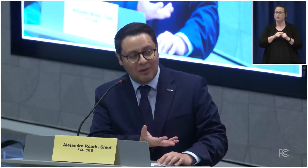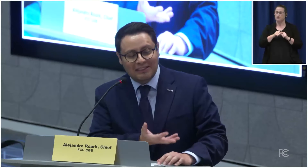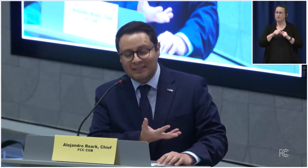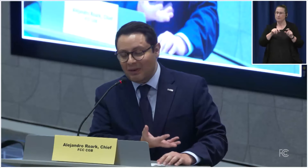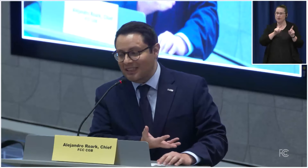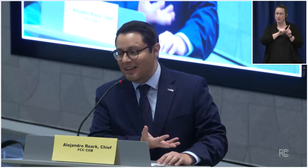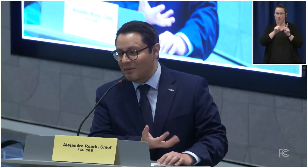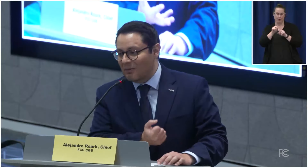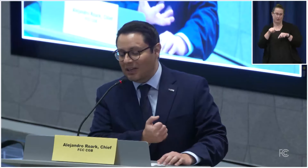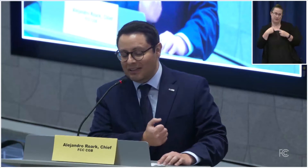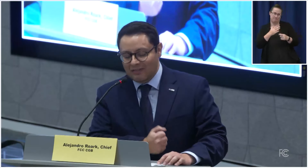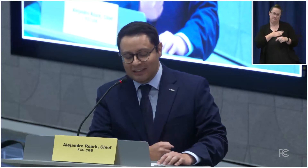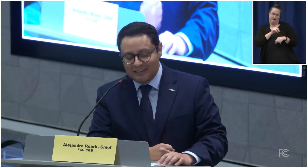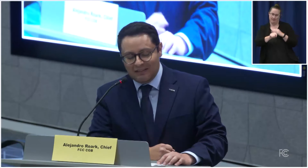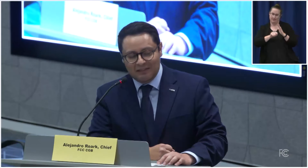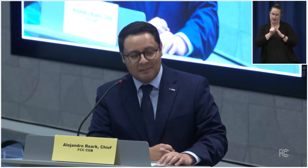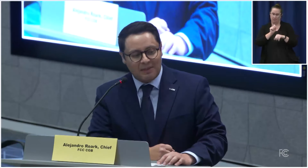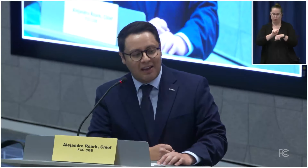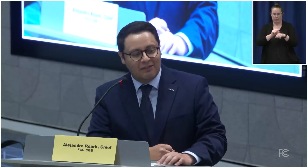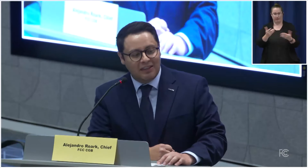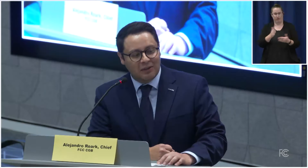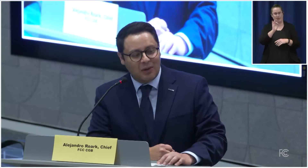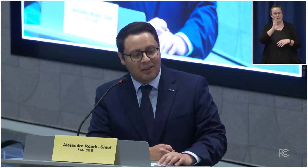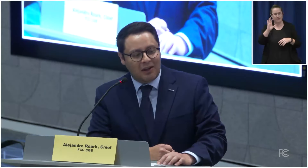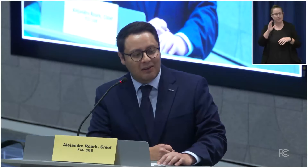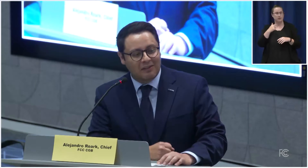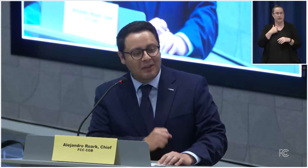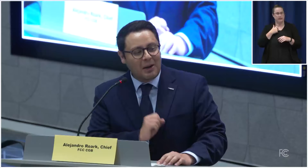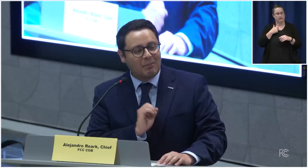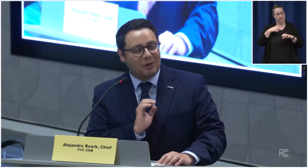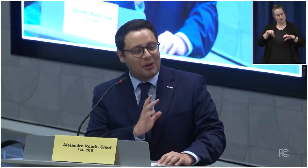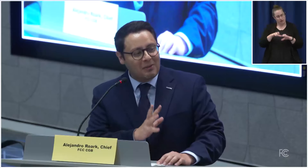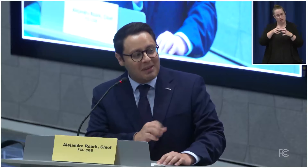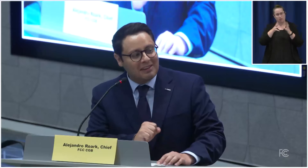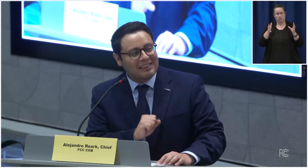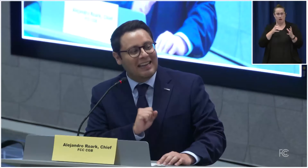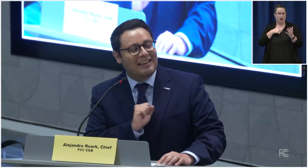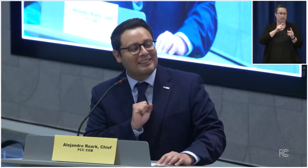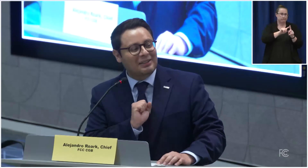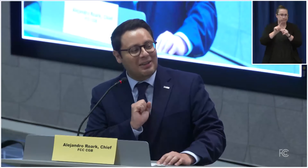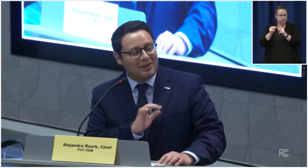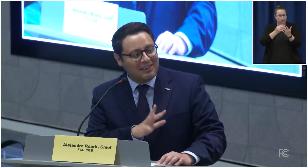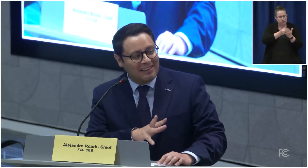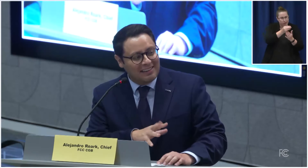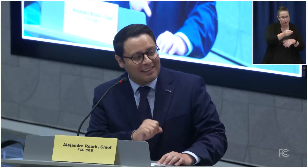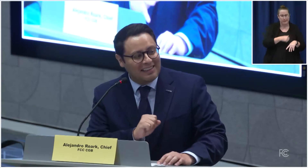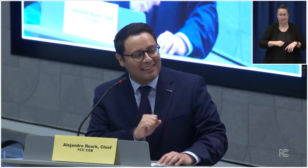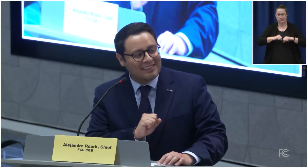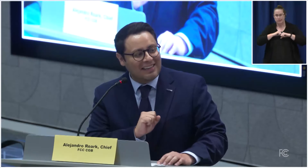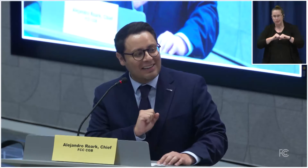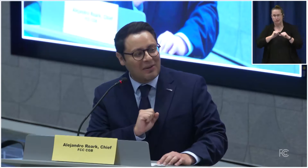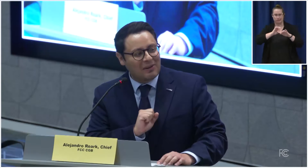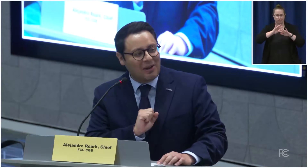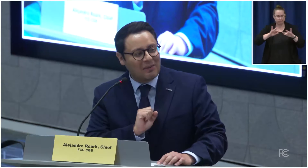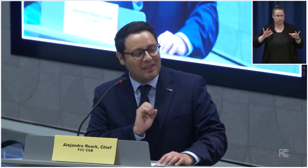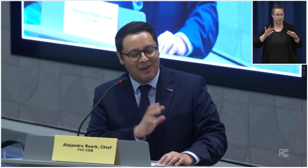ANY SUPPORT TO YOUR RESPECTIVE EFFORTS. WE'VE ALSO AND SINCE MY TIME WORKING AT THE FCC HAVE DONE